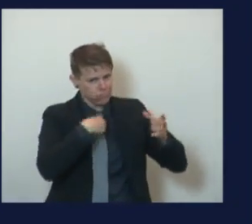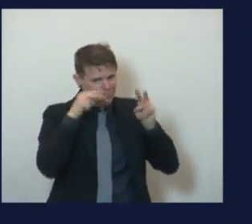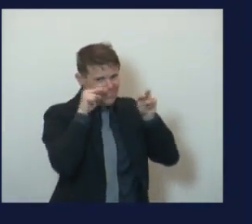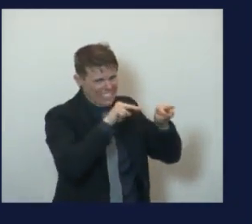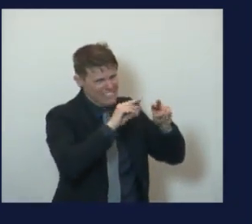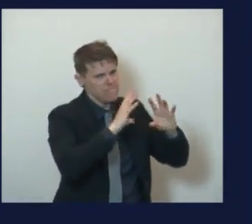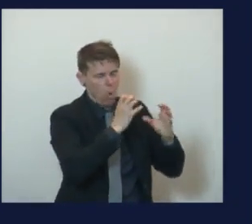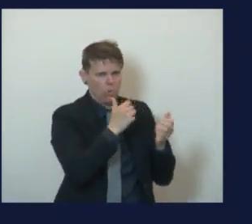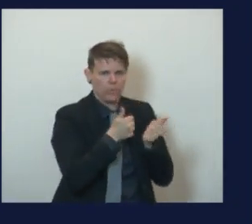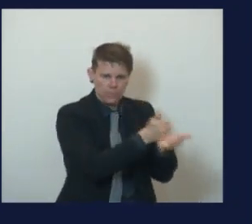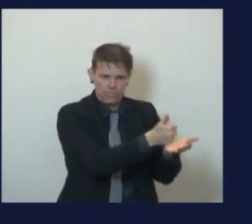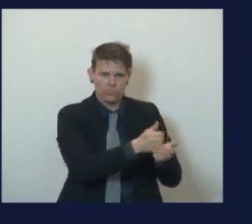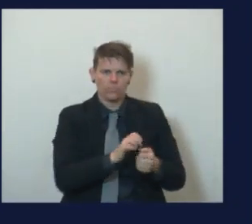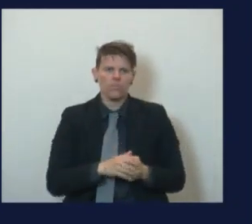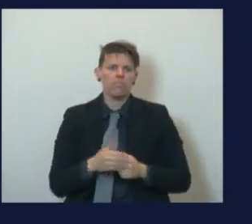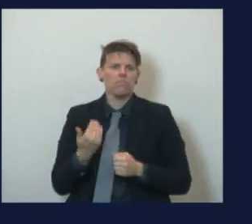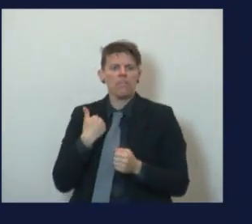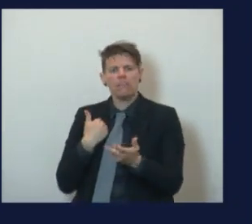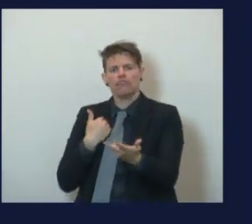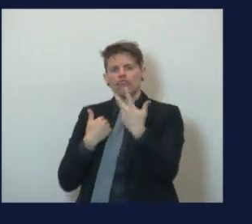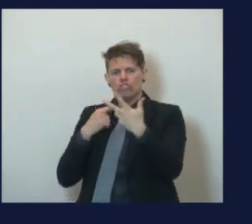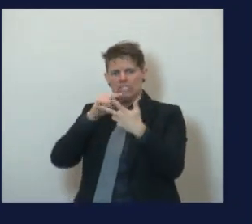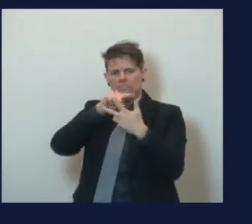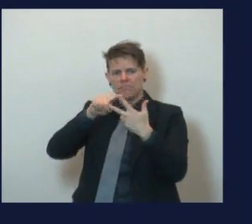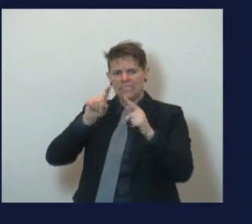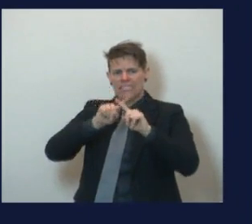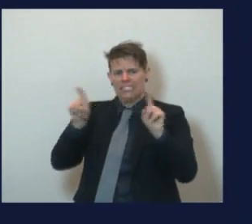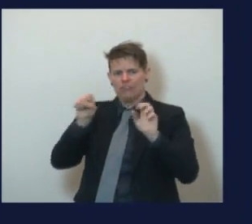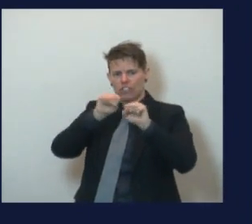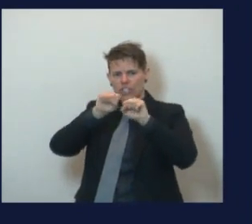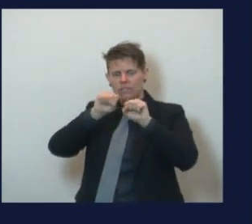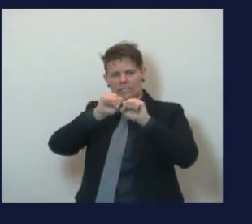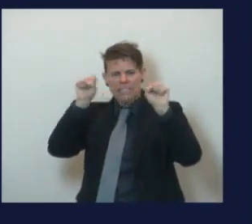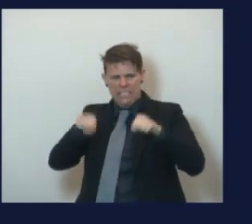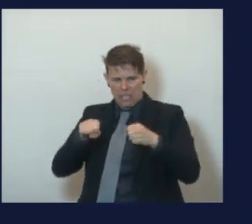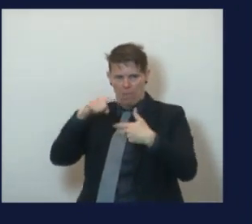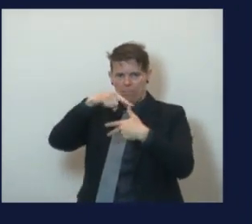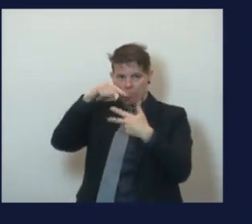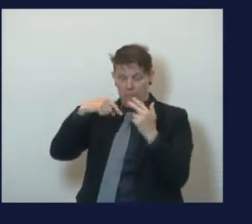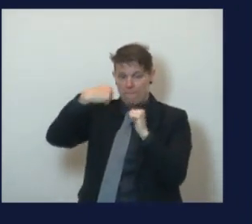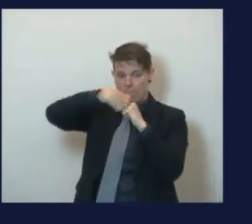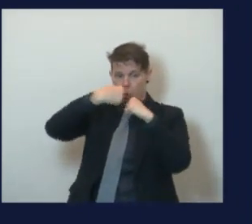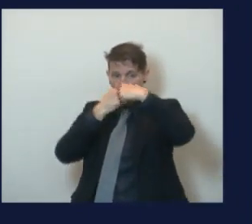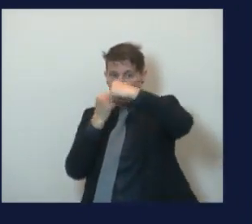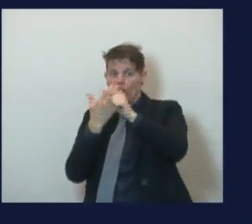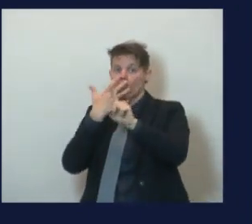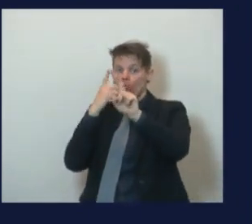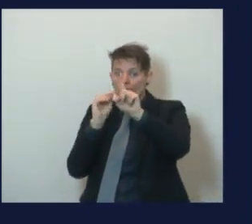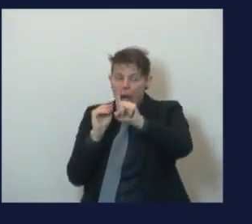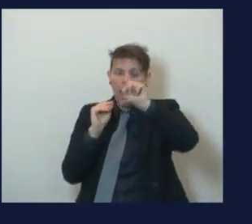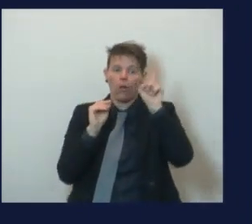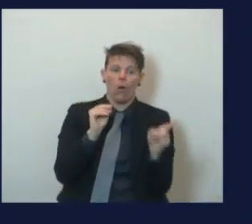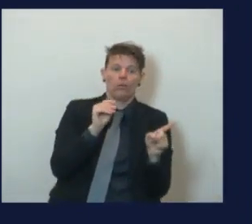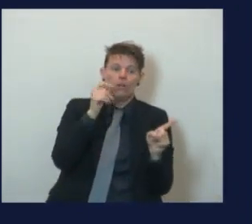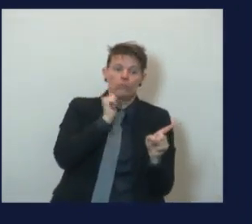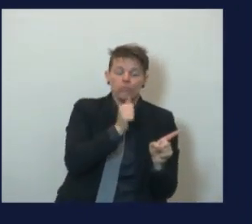NAVAJO NATION ARE THE FOLLOWING ONE. IT’S IT SPANS THREE STATES.